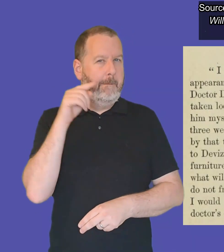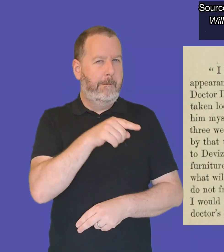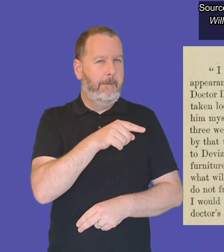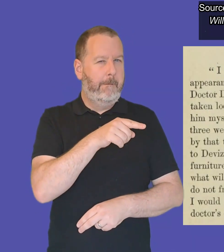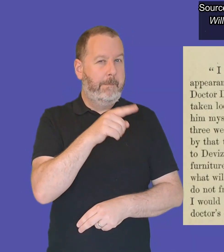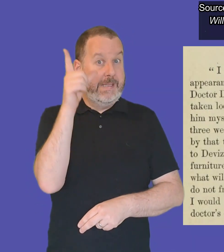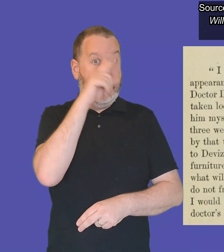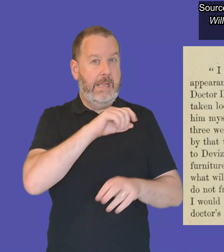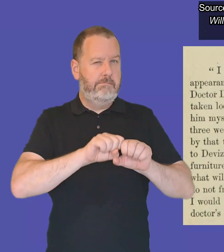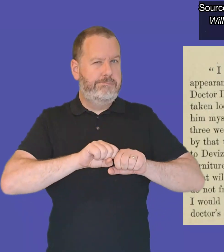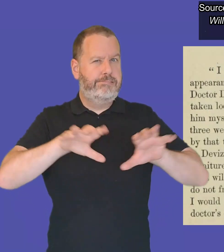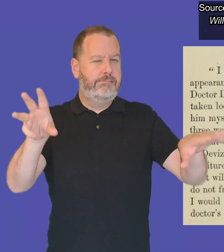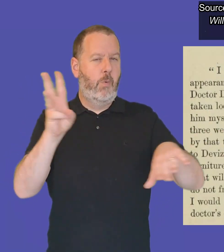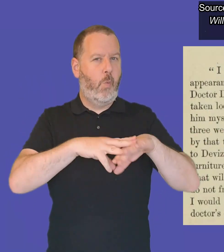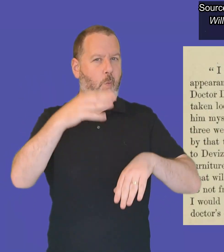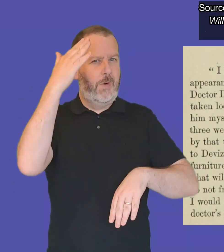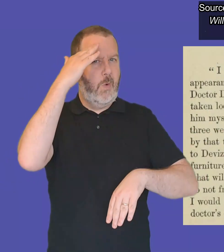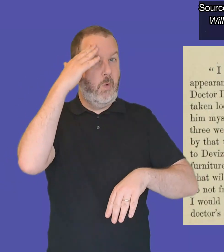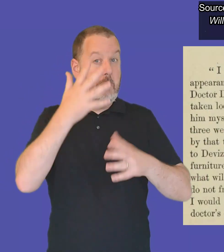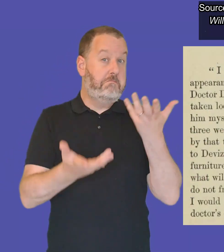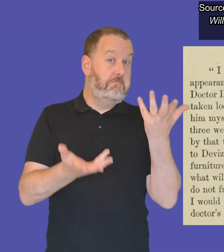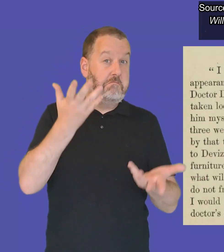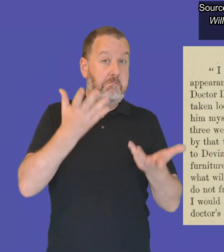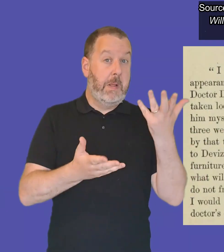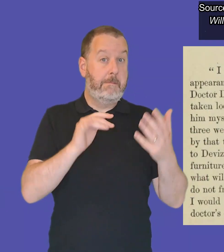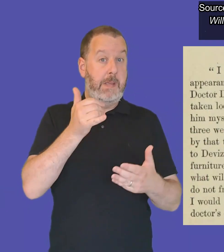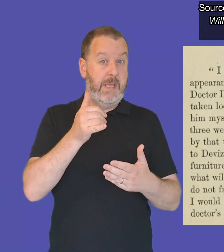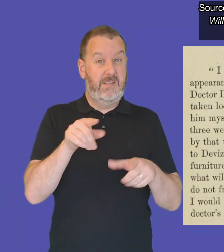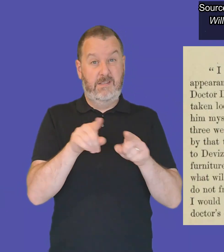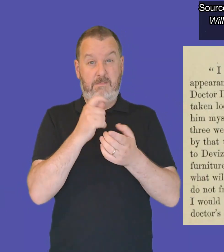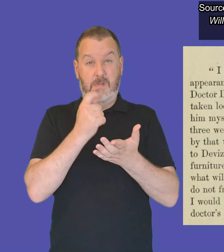and he was a well known figure at the time.